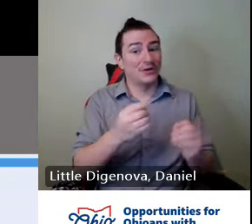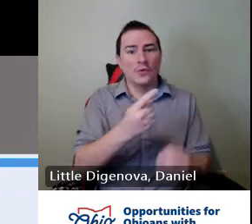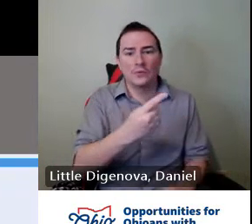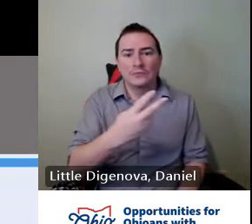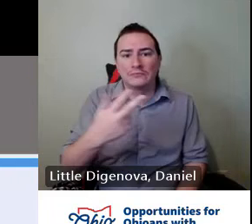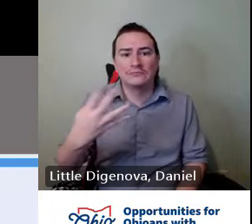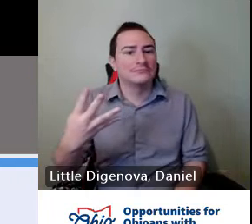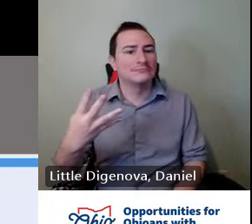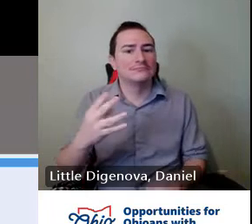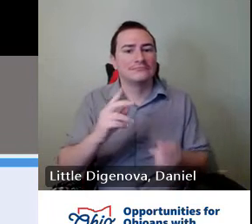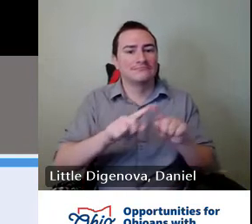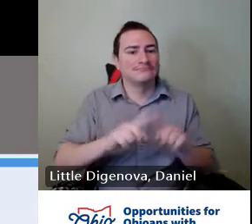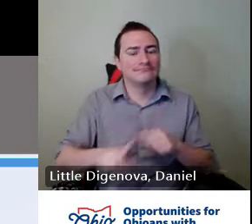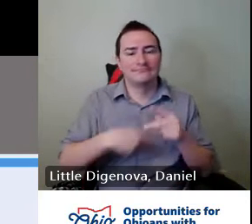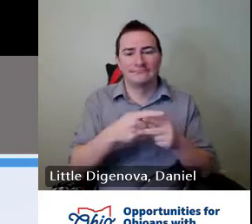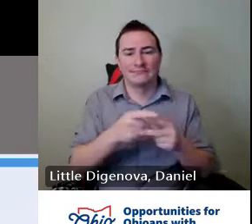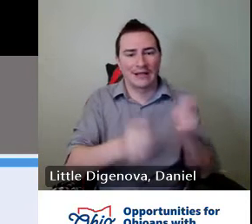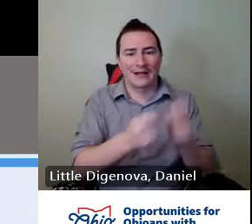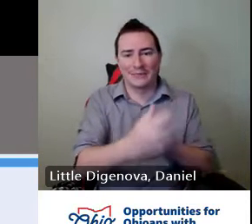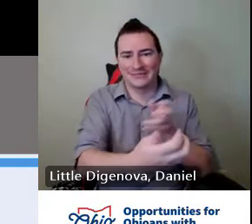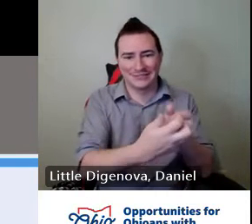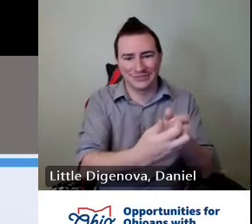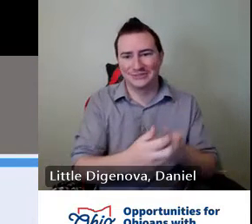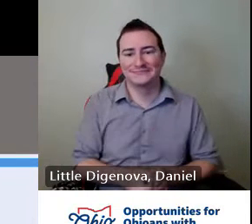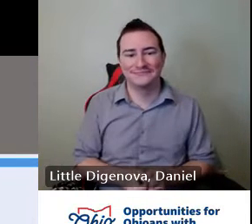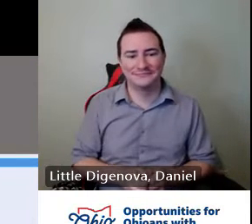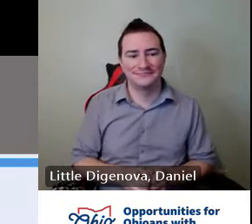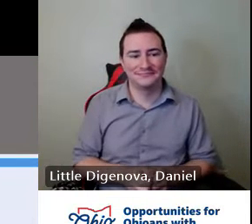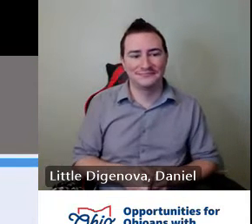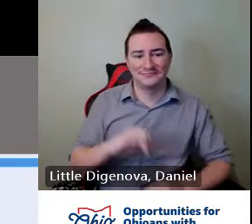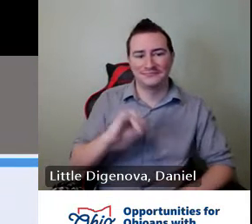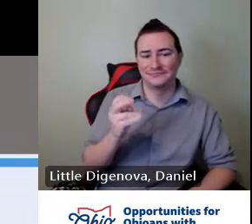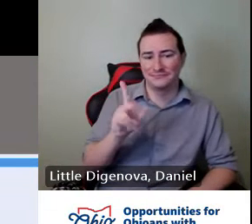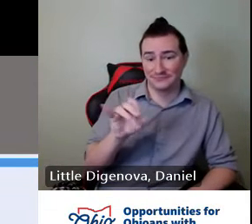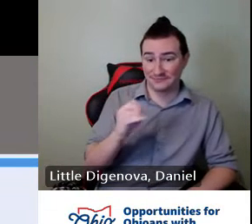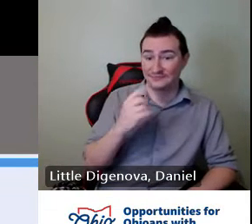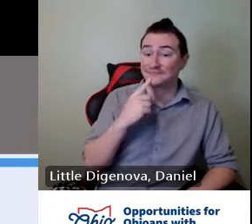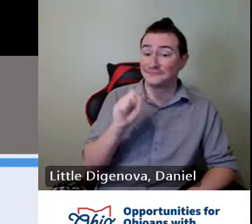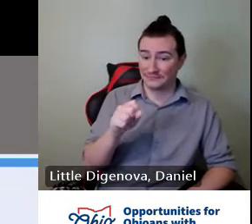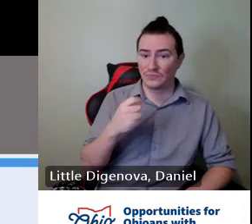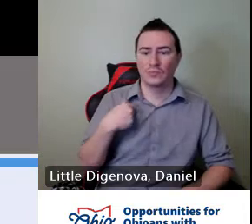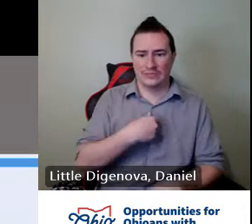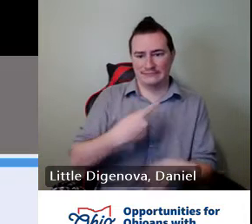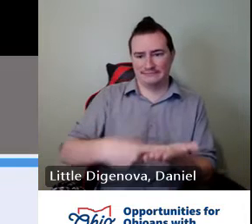We are going to address when this could be the case as we talk about examples of conditions that are invisible. In